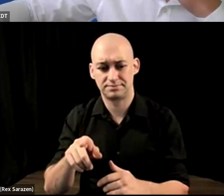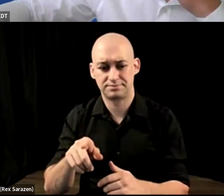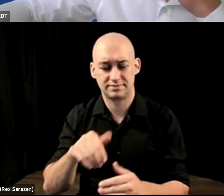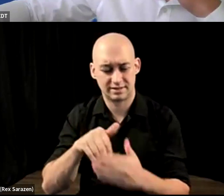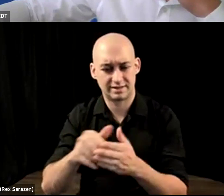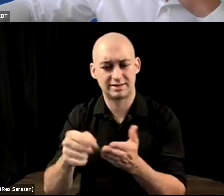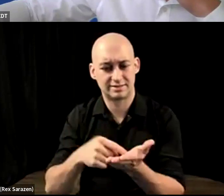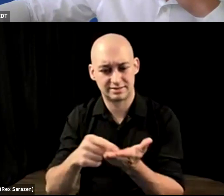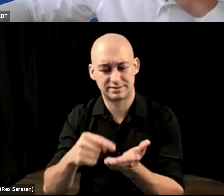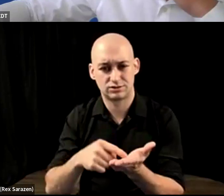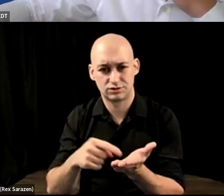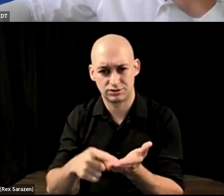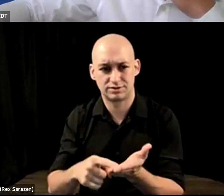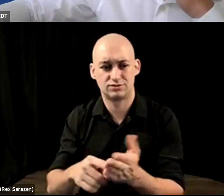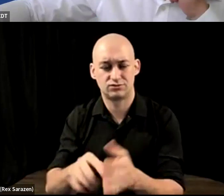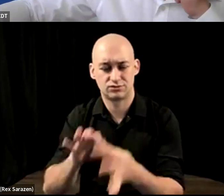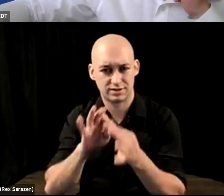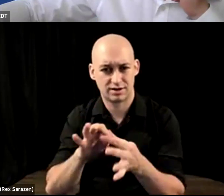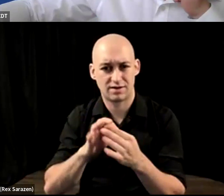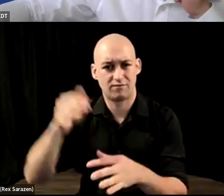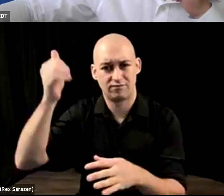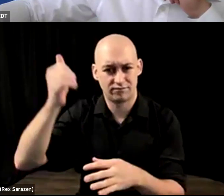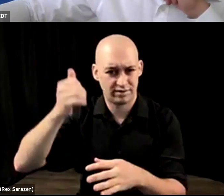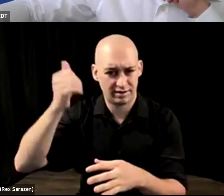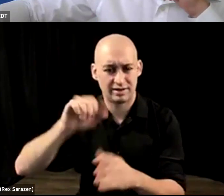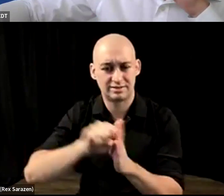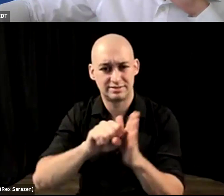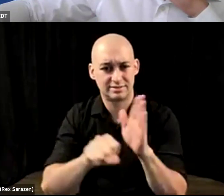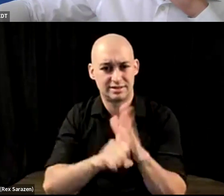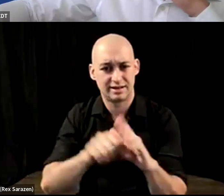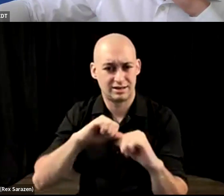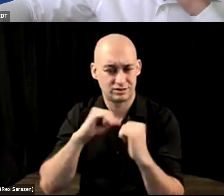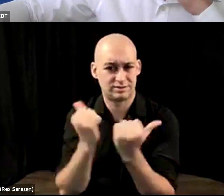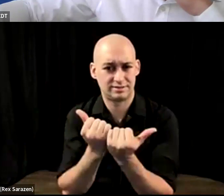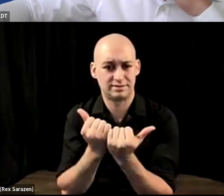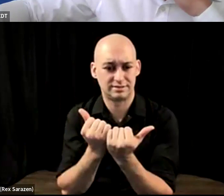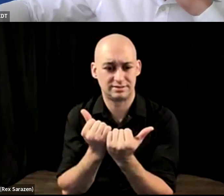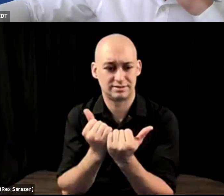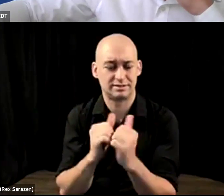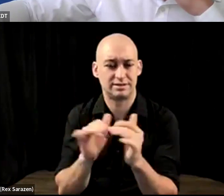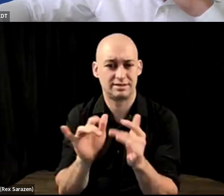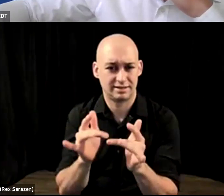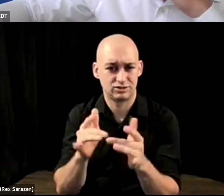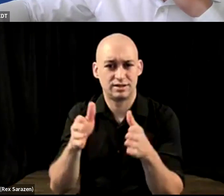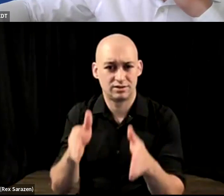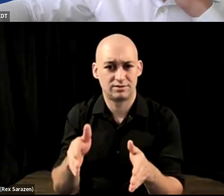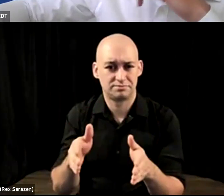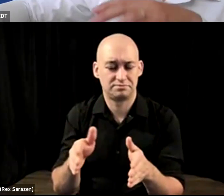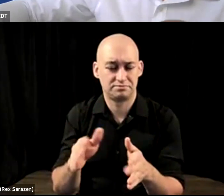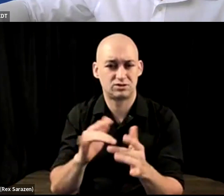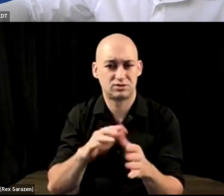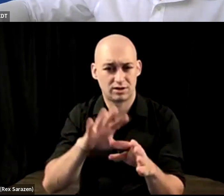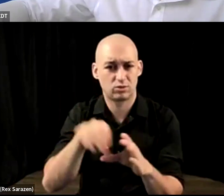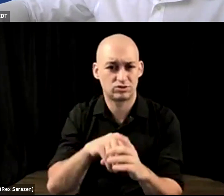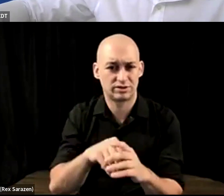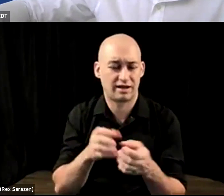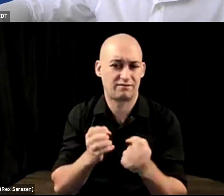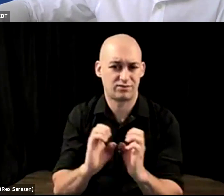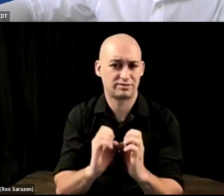on funding state agencies digital inclusion efforts we're identifying you know, if you